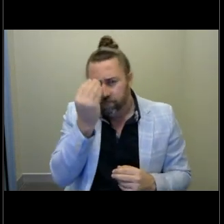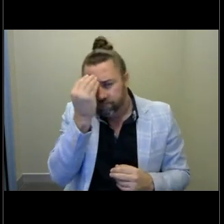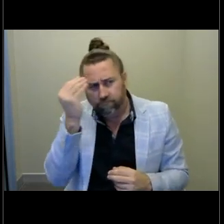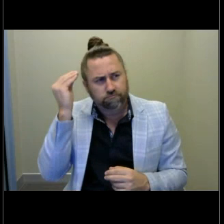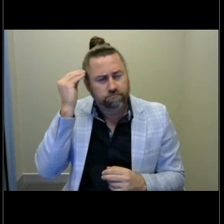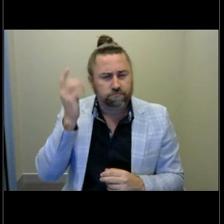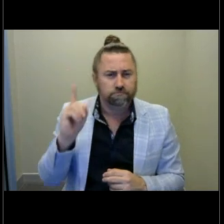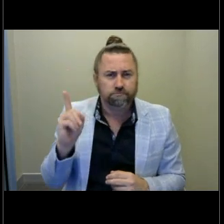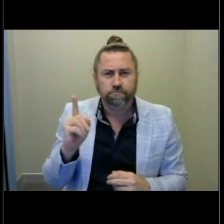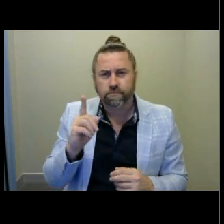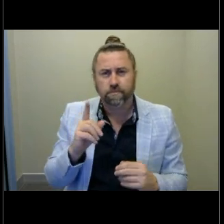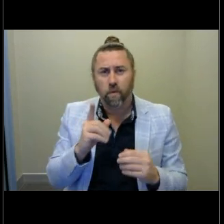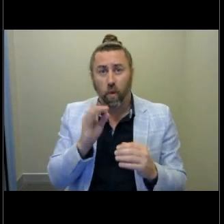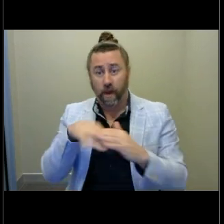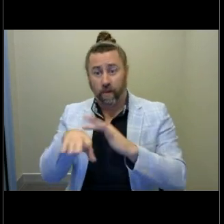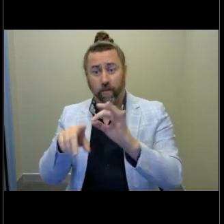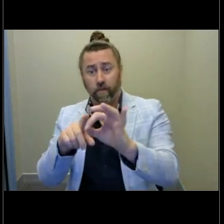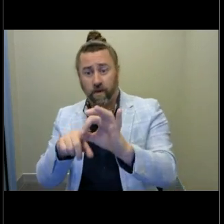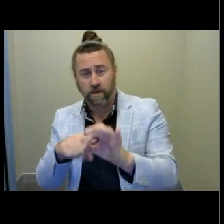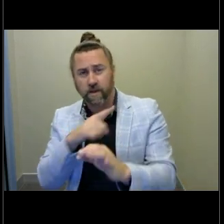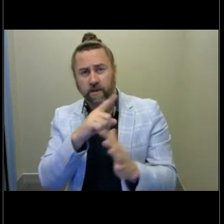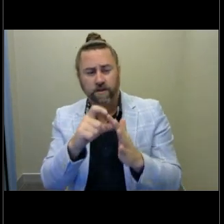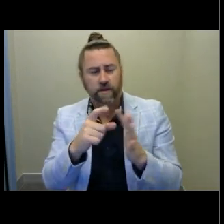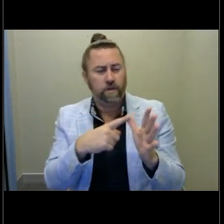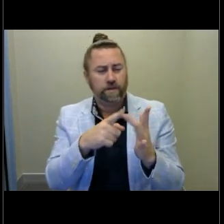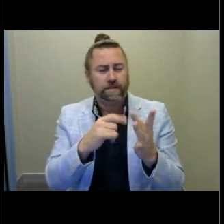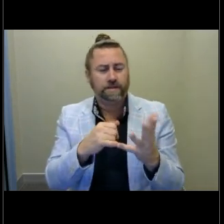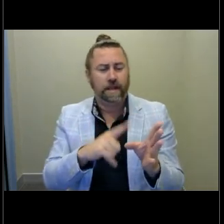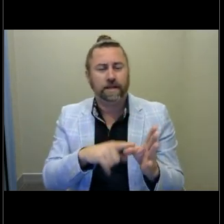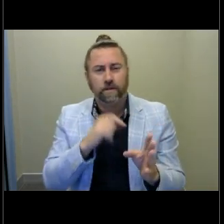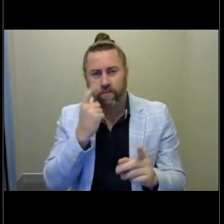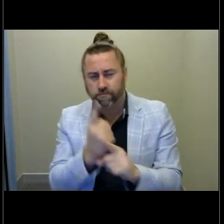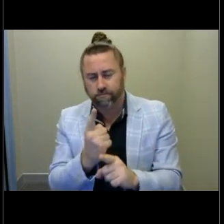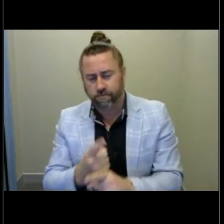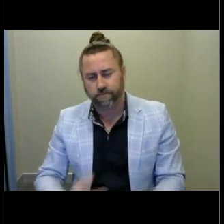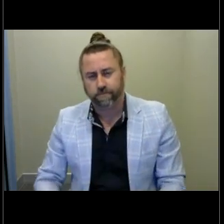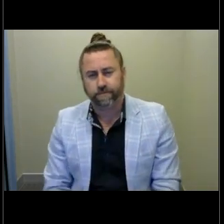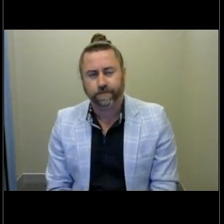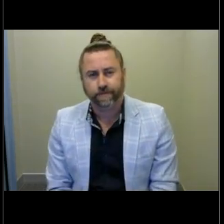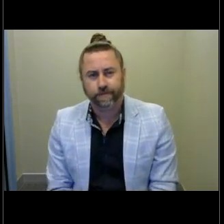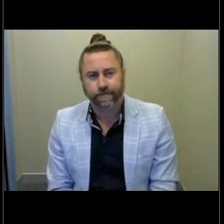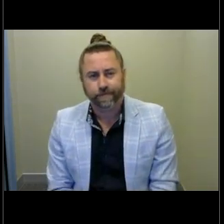to just touch on that for us in a minute as well.